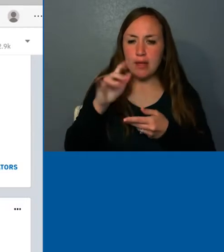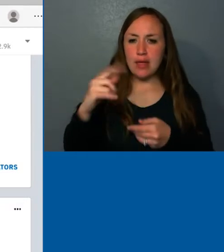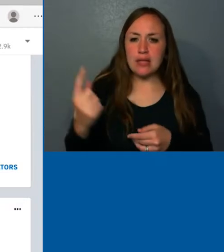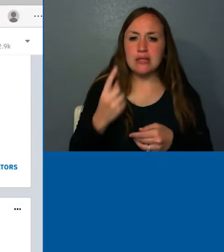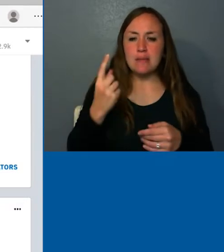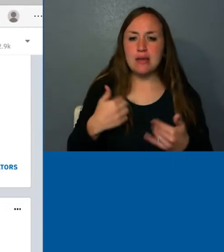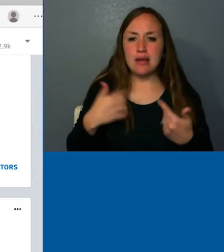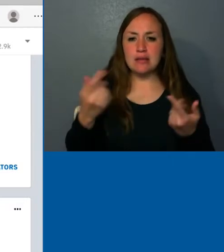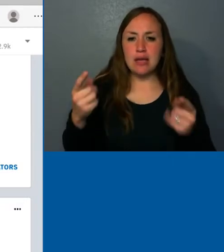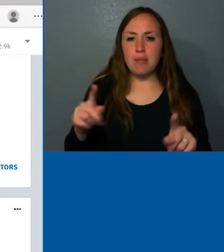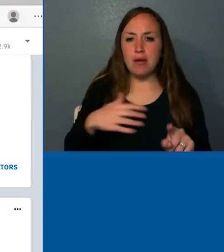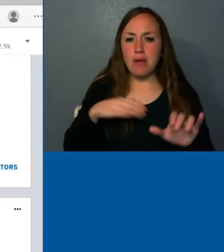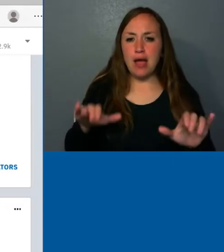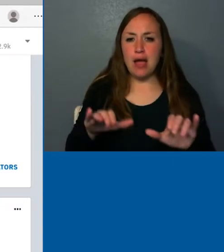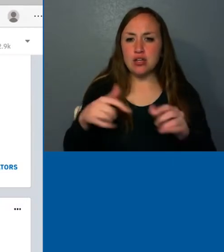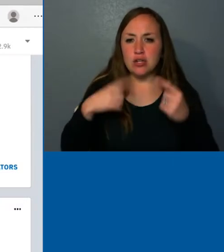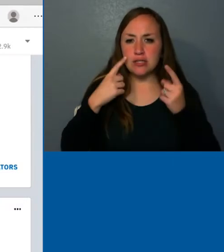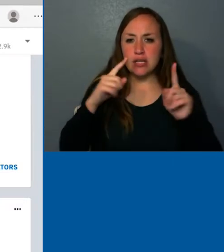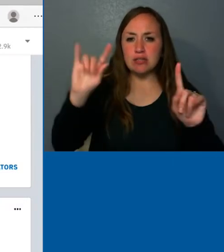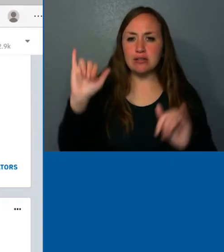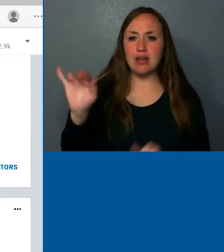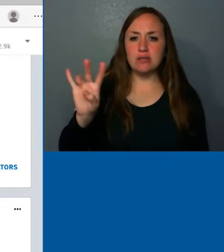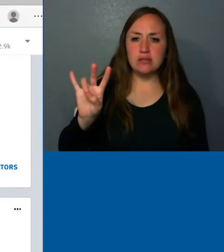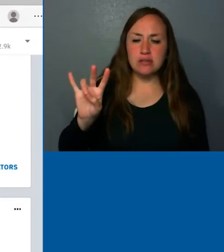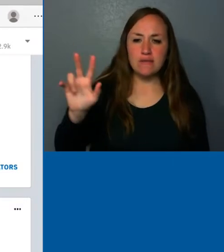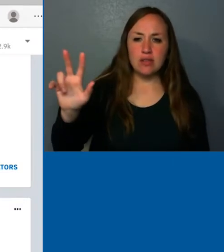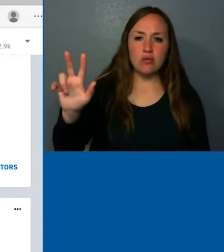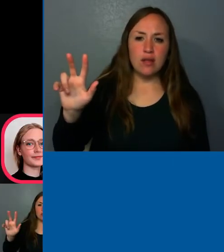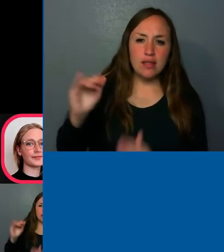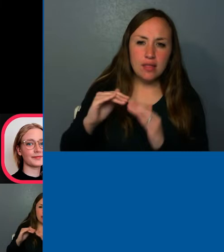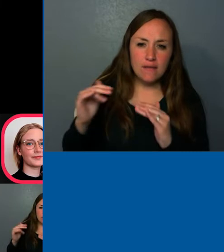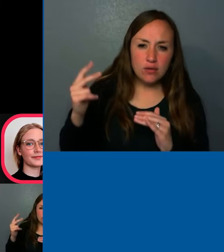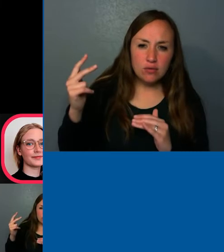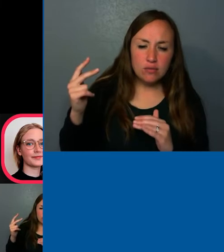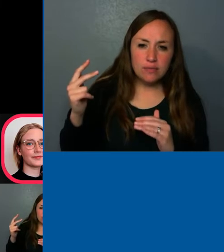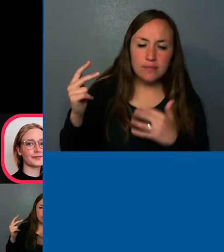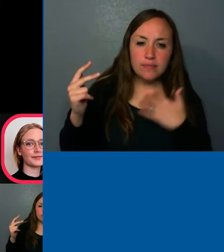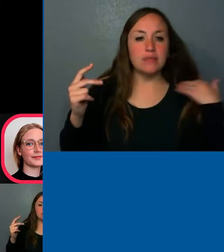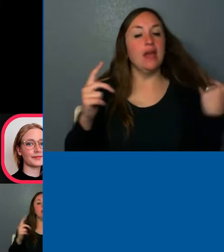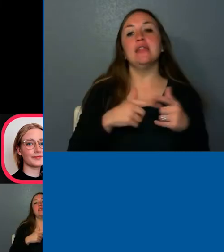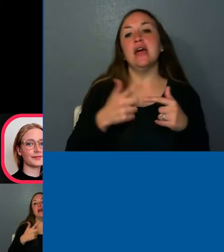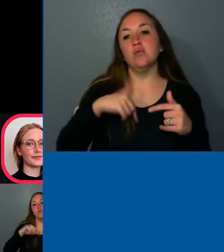and that my action has been successful. [Reader] 73, title link, heading level three, daily disc, sale one. [Sam] And then we hear the title. [Reader] Link discussion.